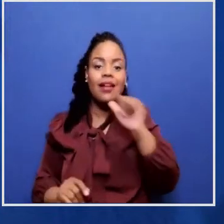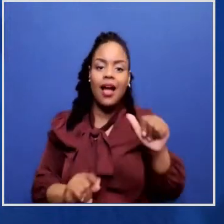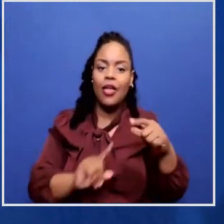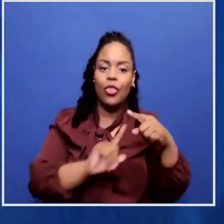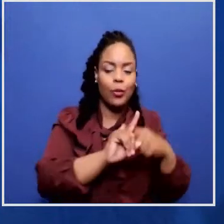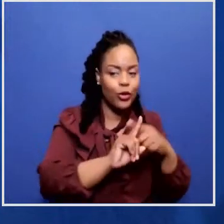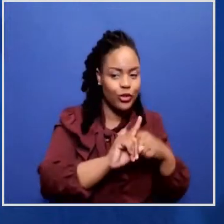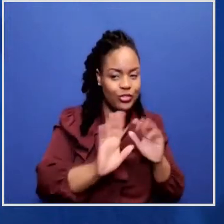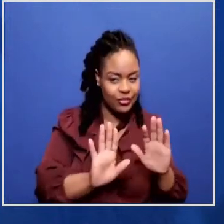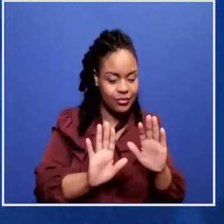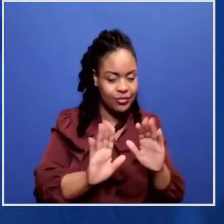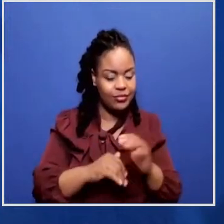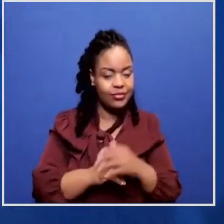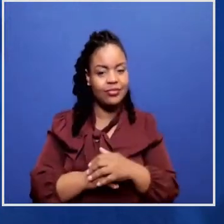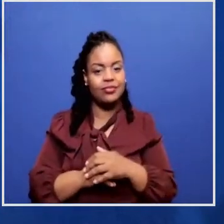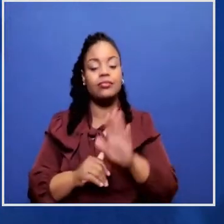THERMOMETERS.